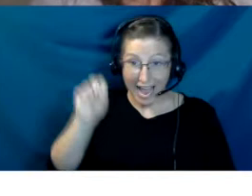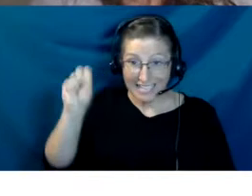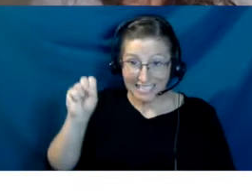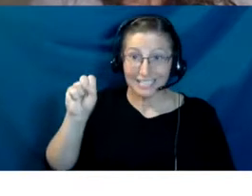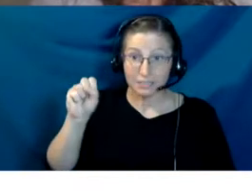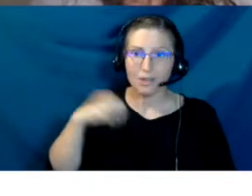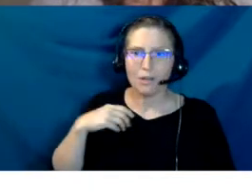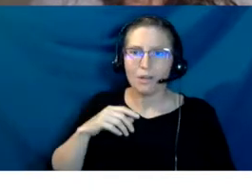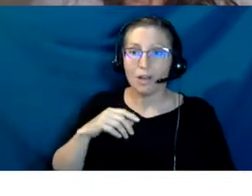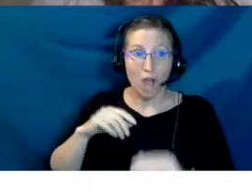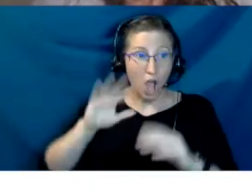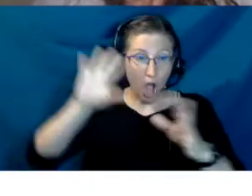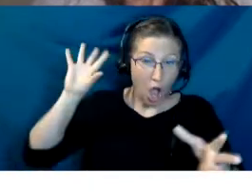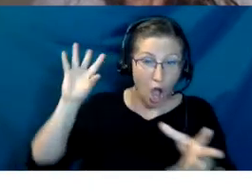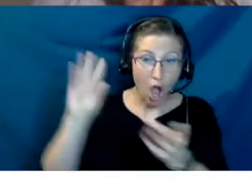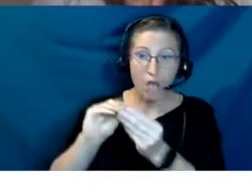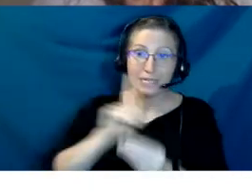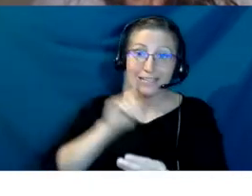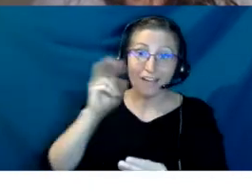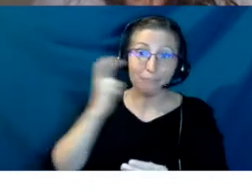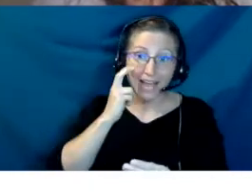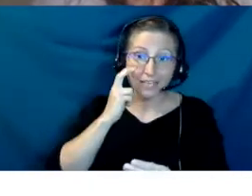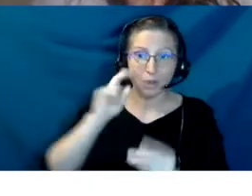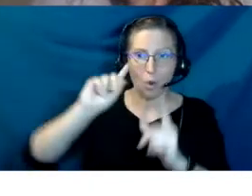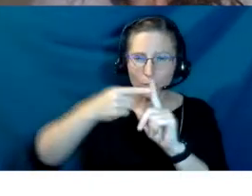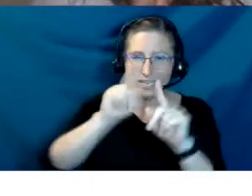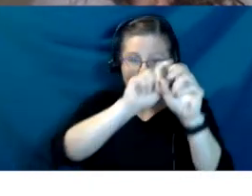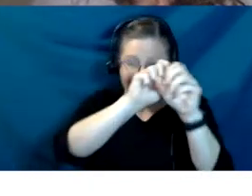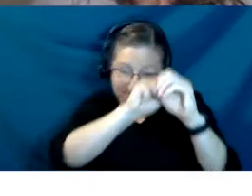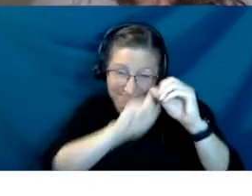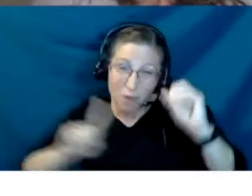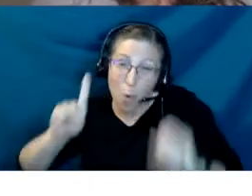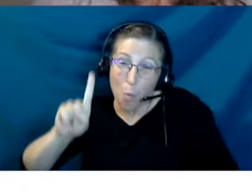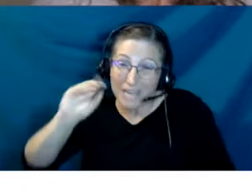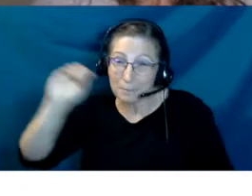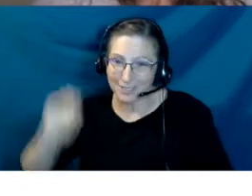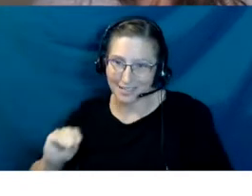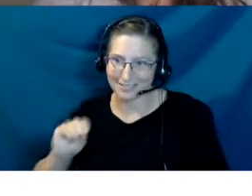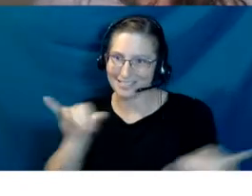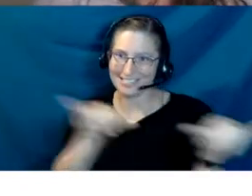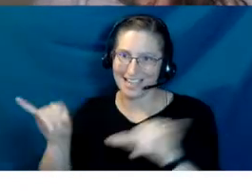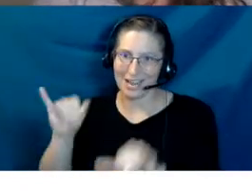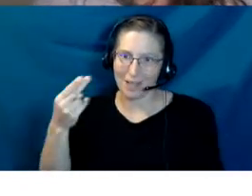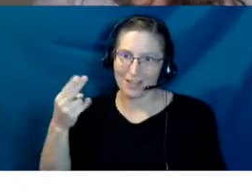auditory or visual access like Helen Keller. As you see from this video, children who are